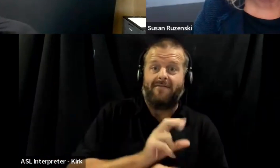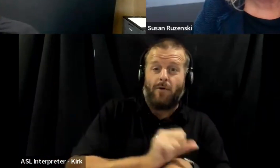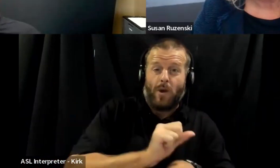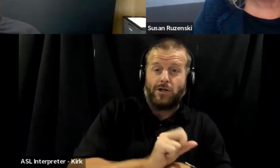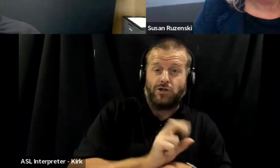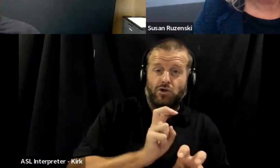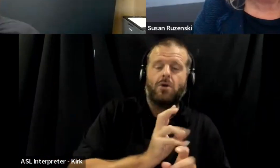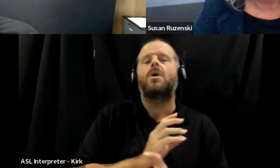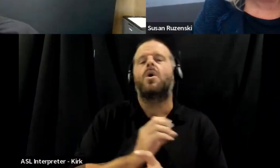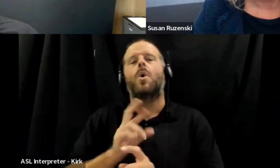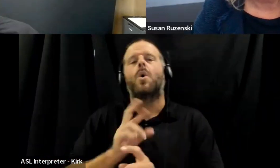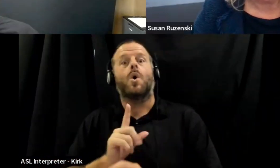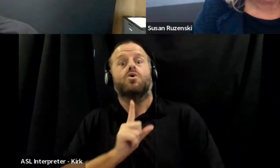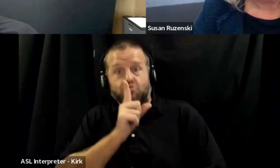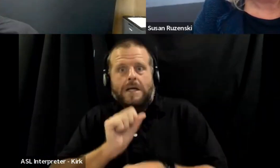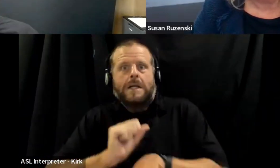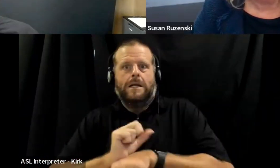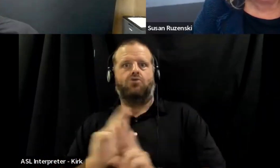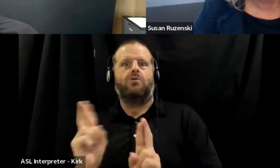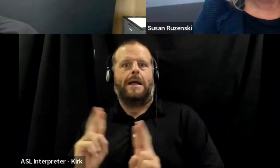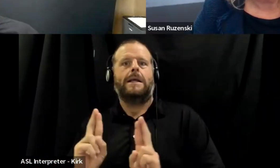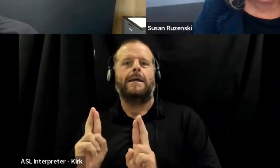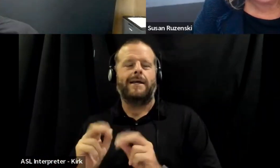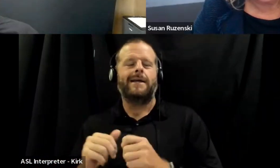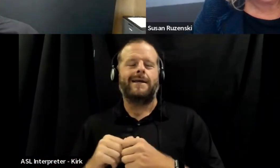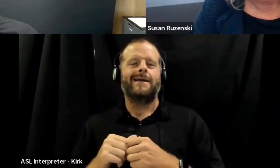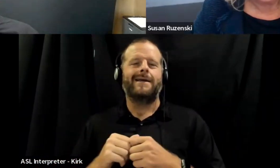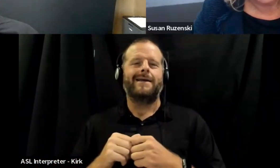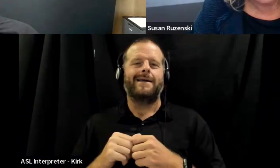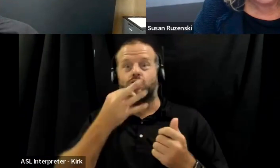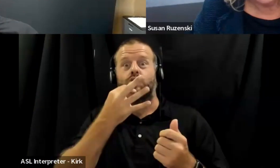that are really ready and soon being employed.